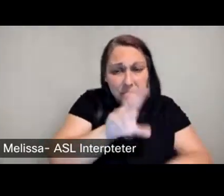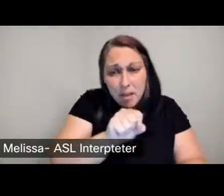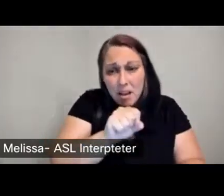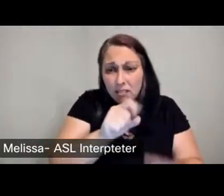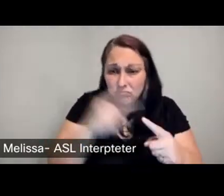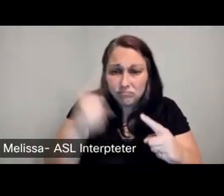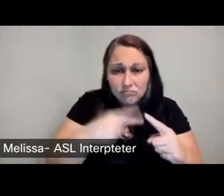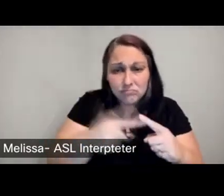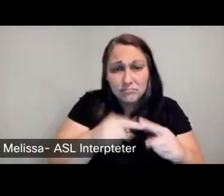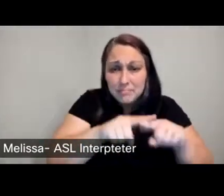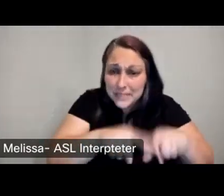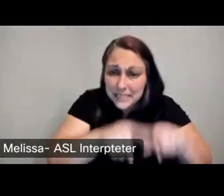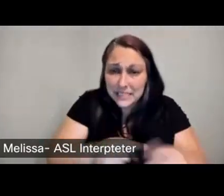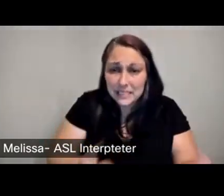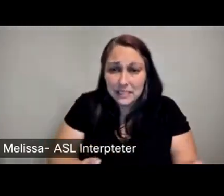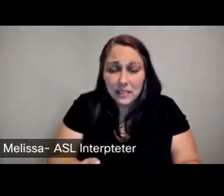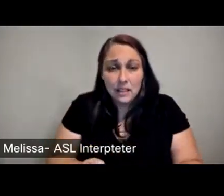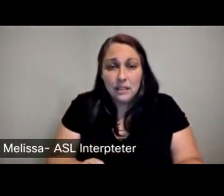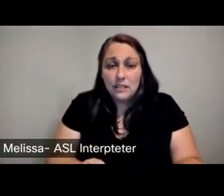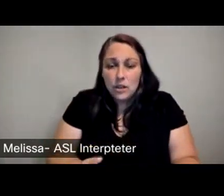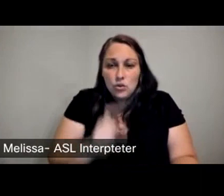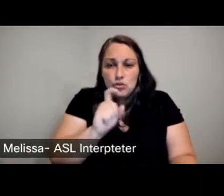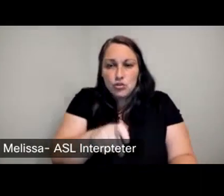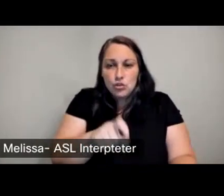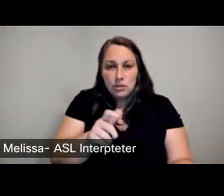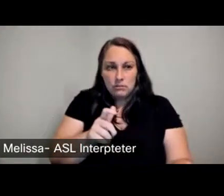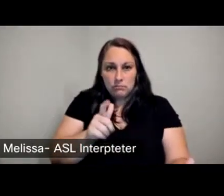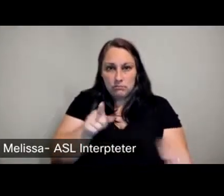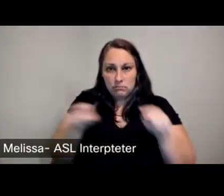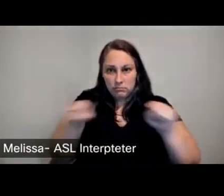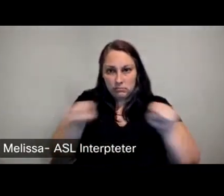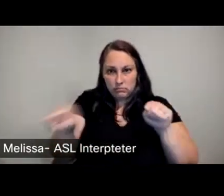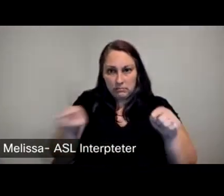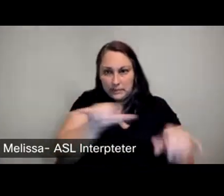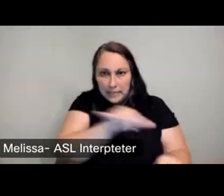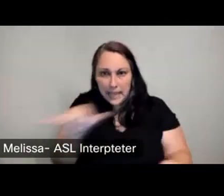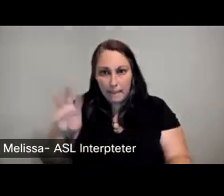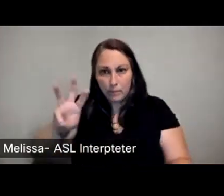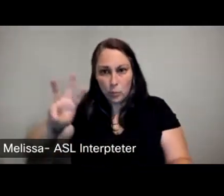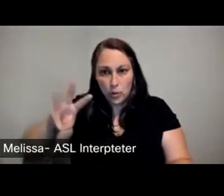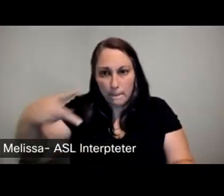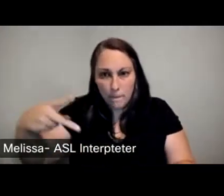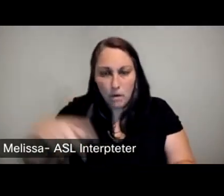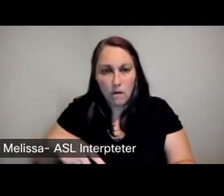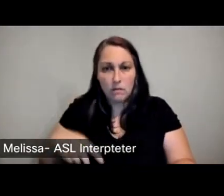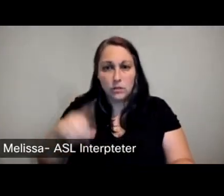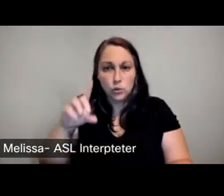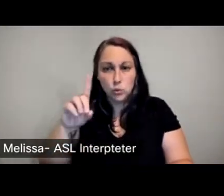being said it should it should mirror Woodley Park Georgetown Dupont Circle they needed the